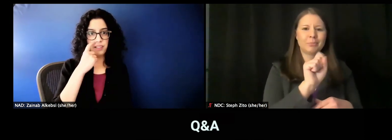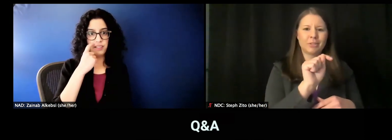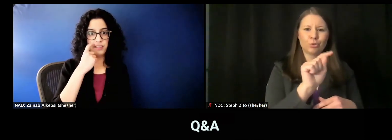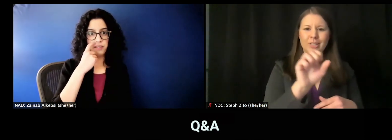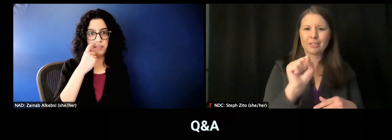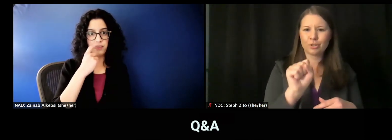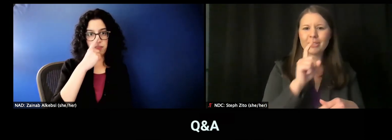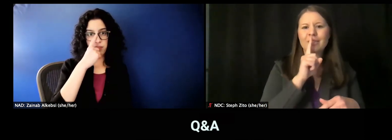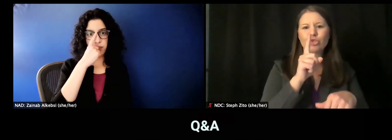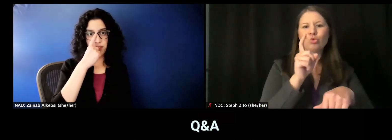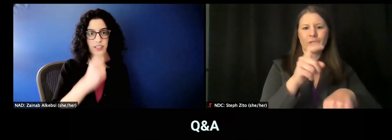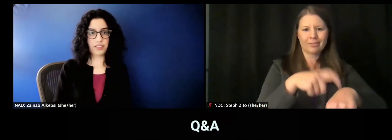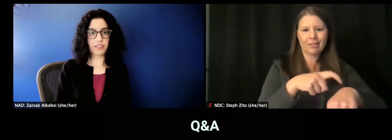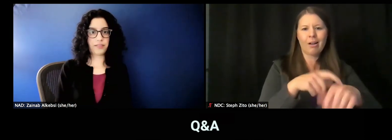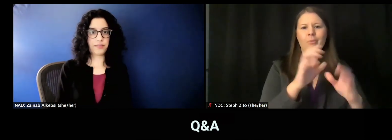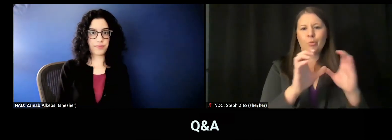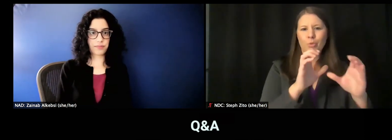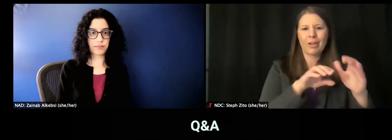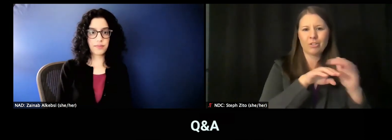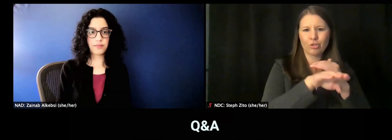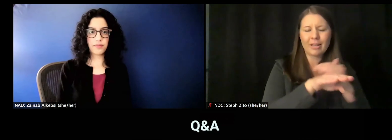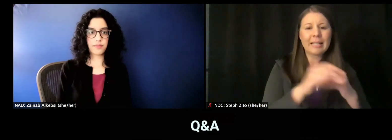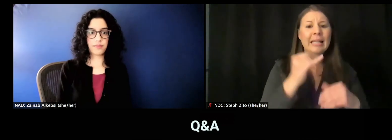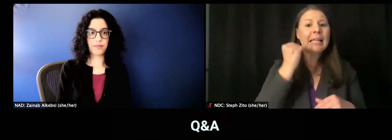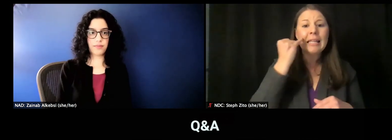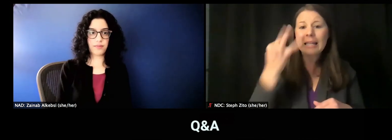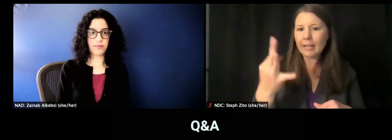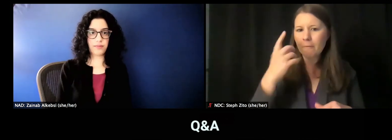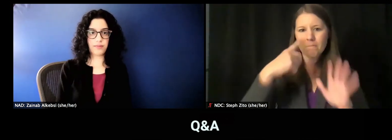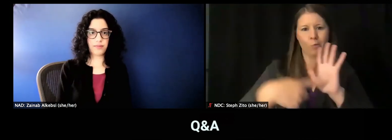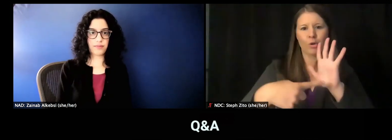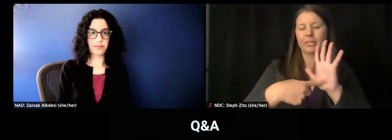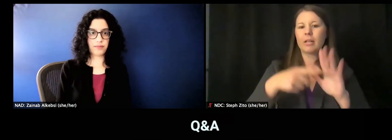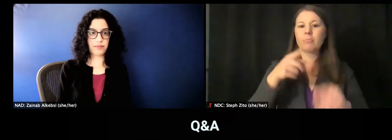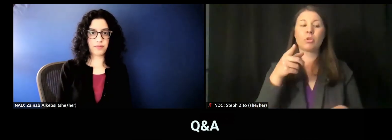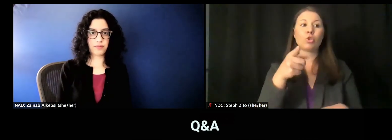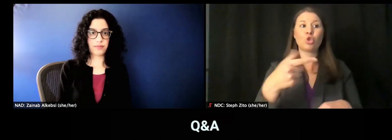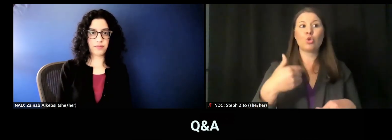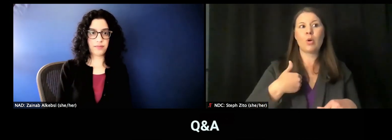the difference between STTS speech to text services and realtime captioning.